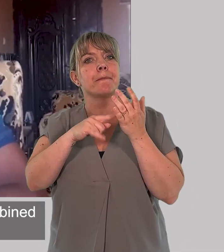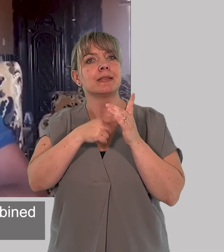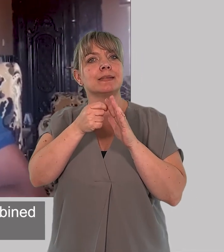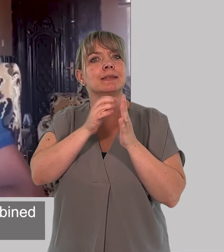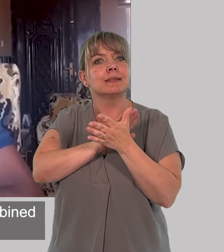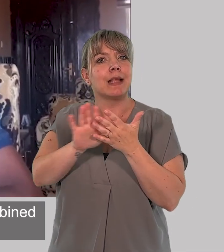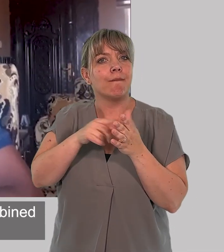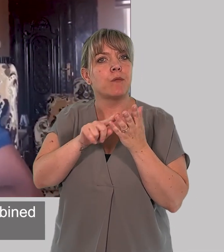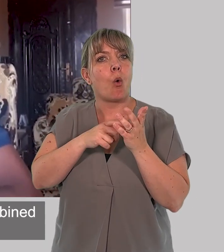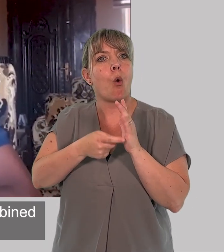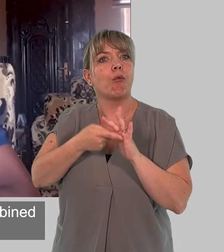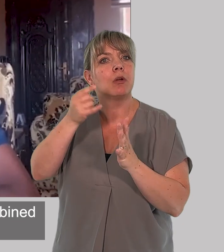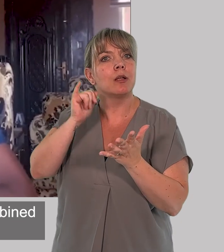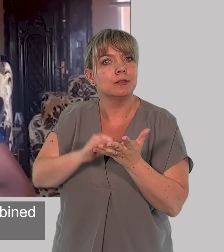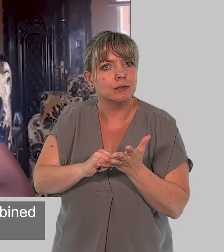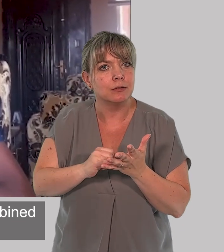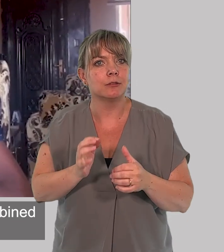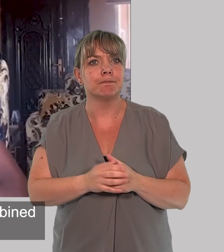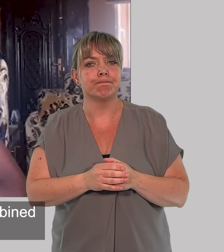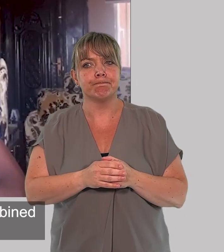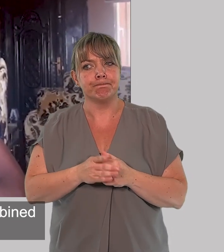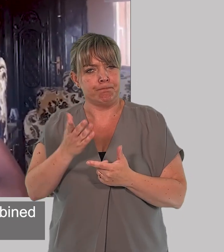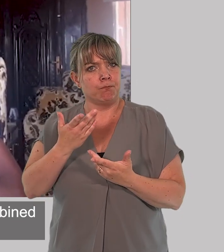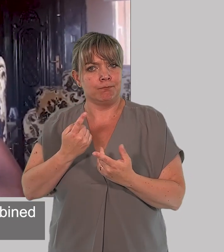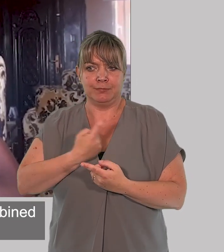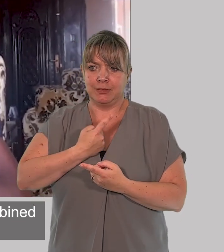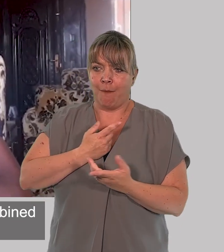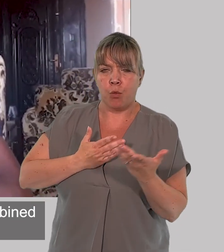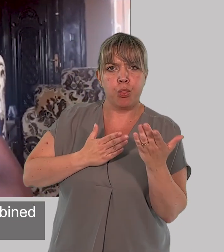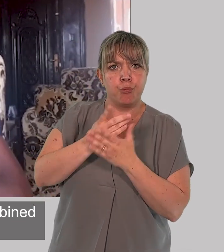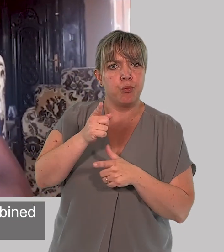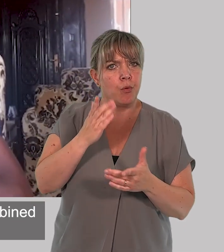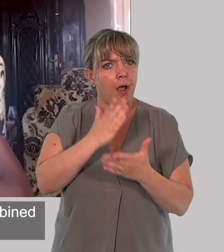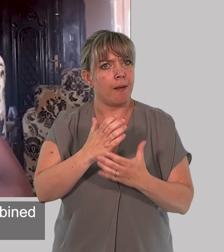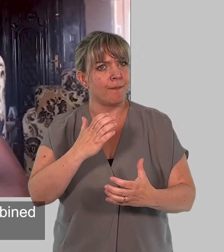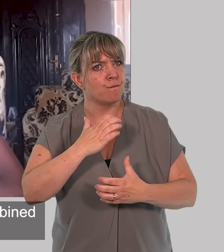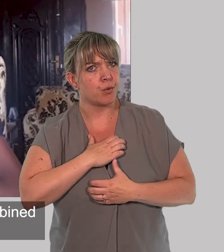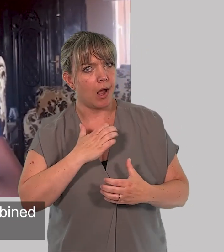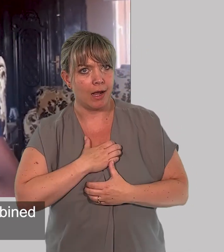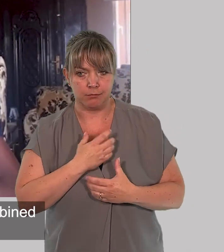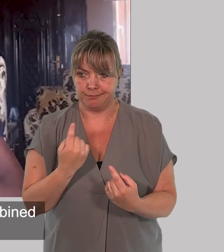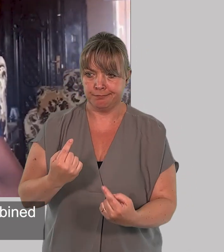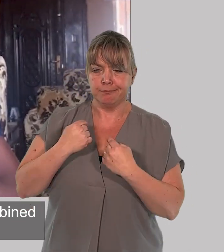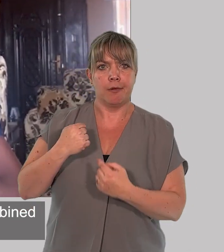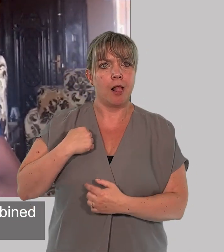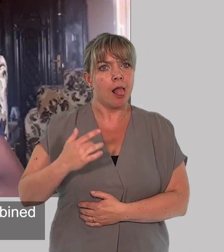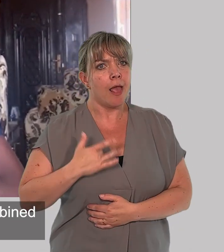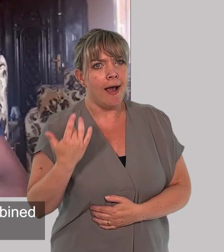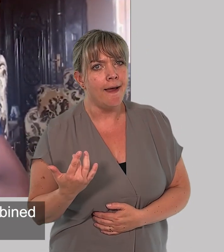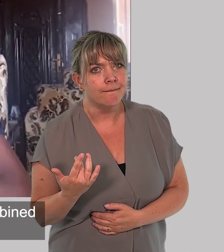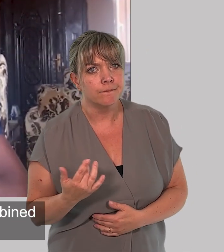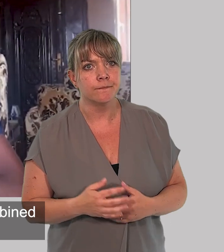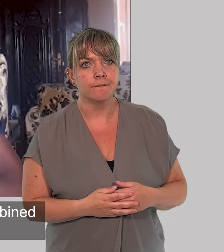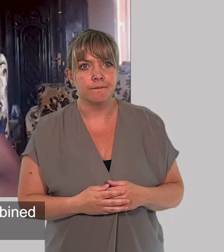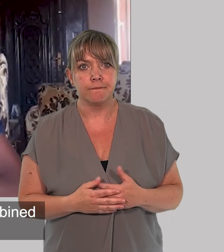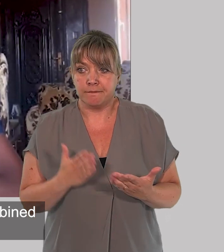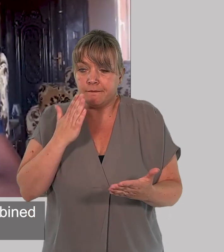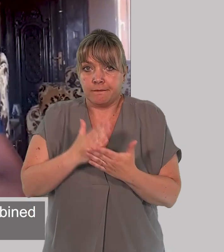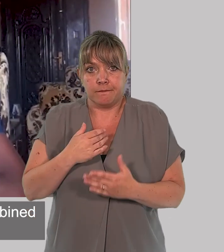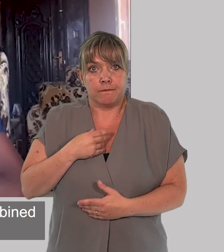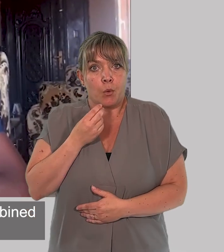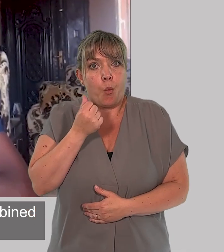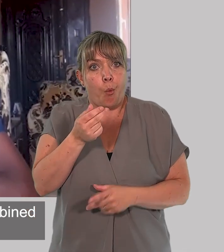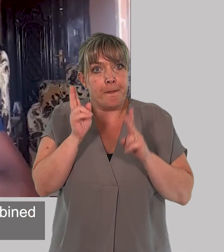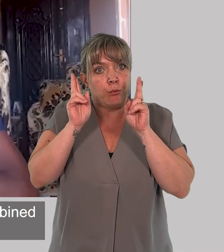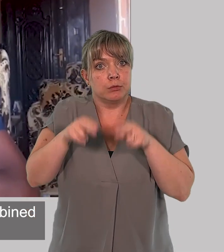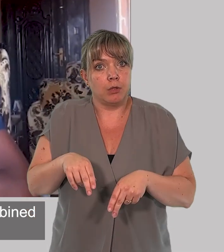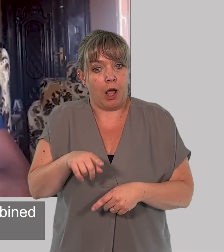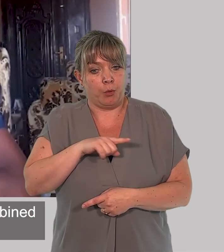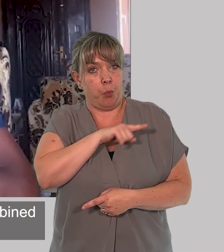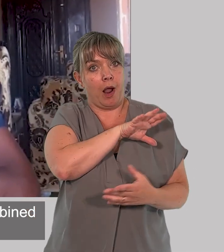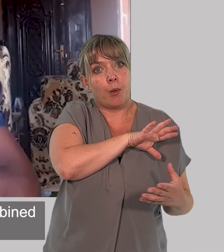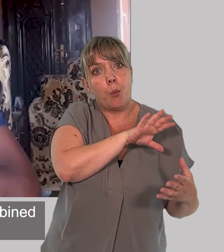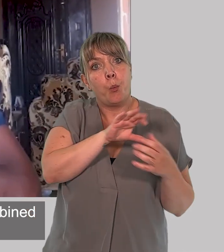In fact, I almost died when you look at my case combined with COVID 19. The observation there is that